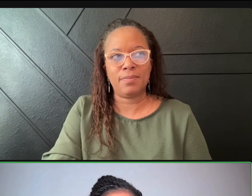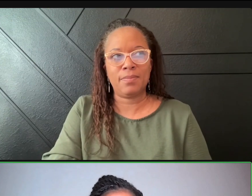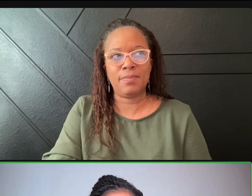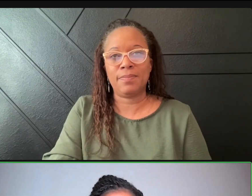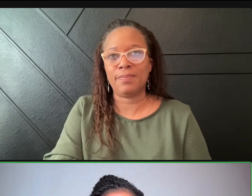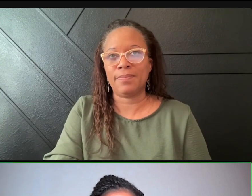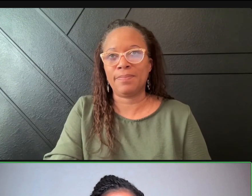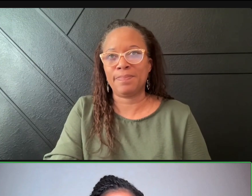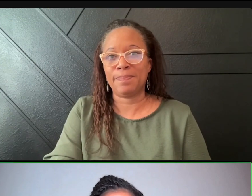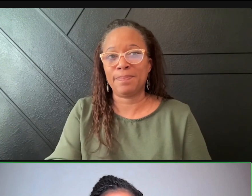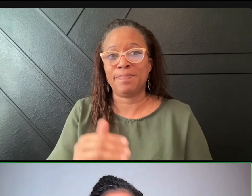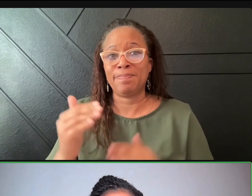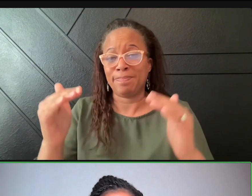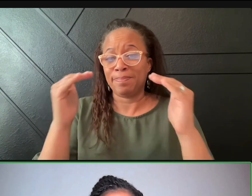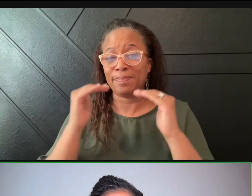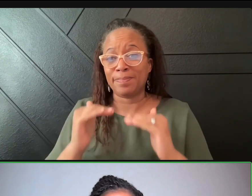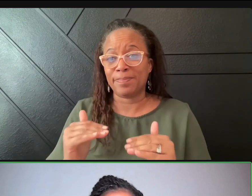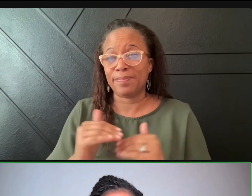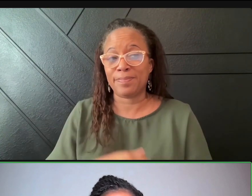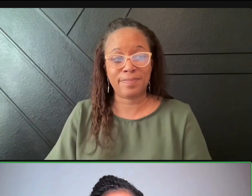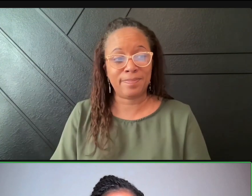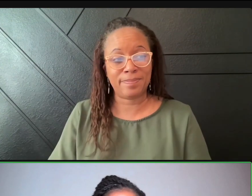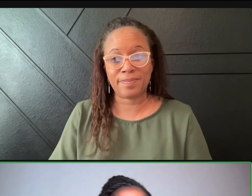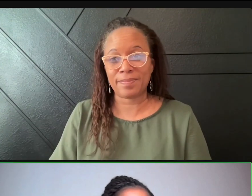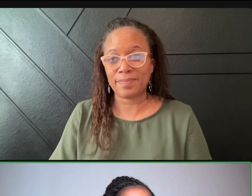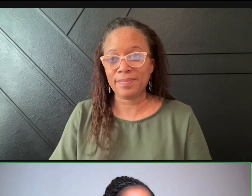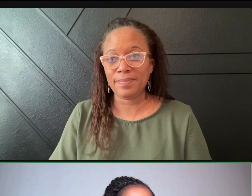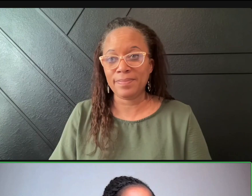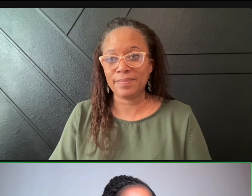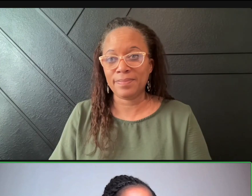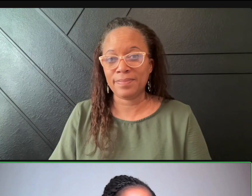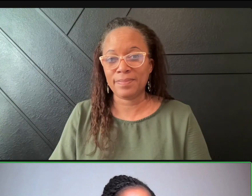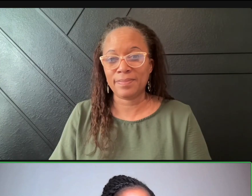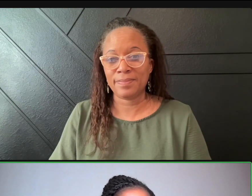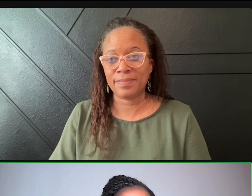is accessible. Moving on to the next slide.